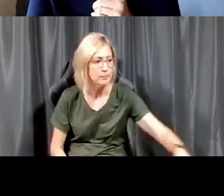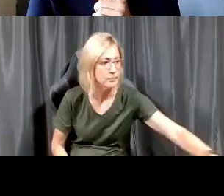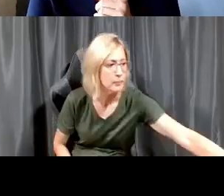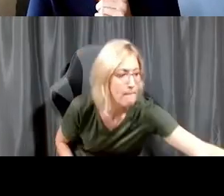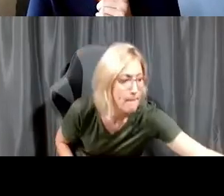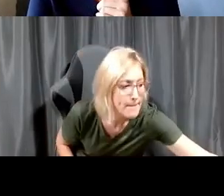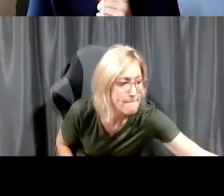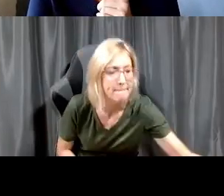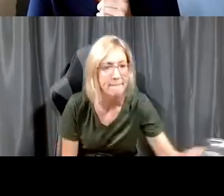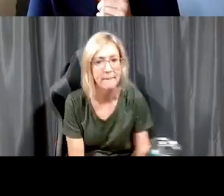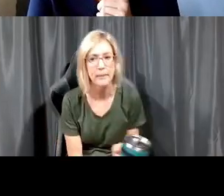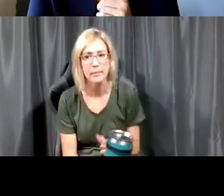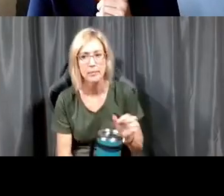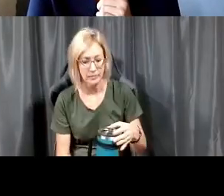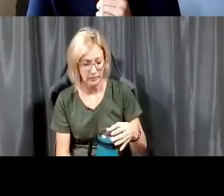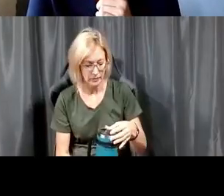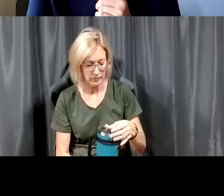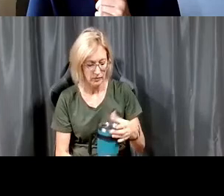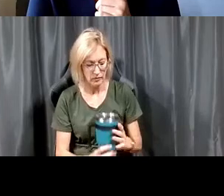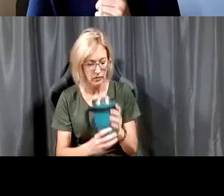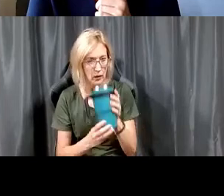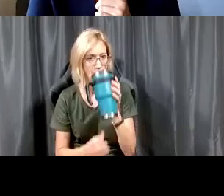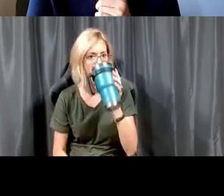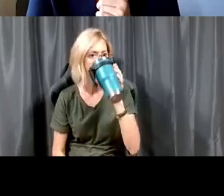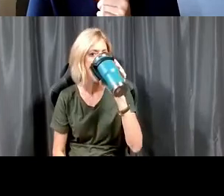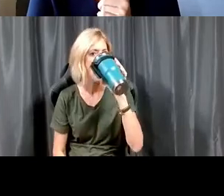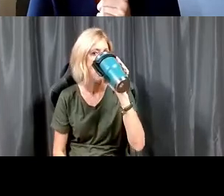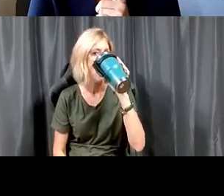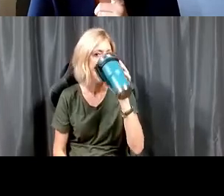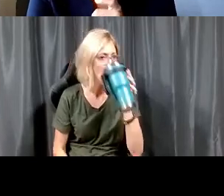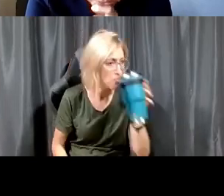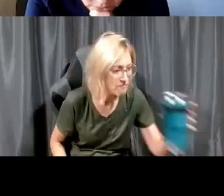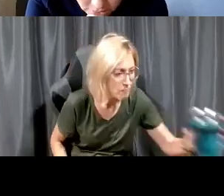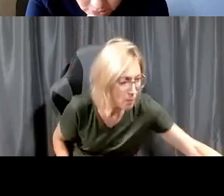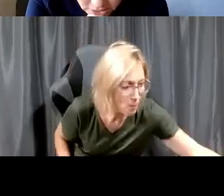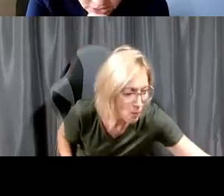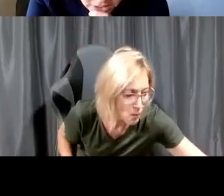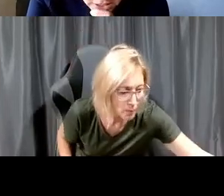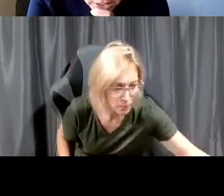to my website, somewhere in here.